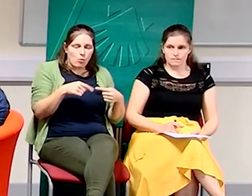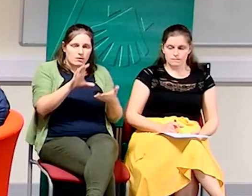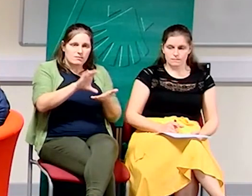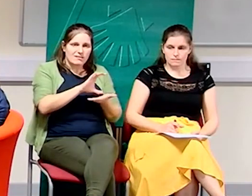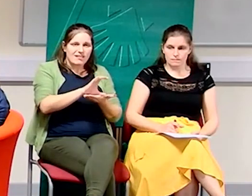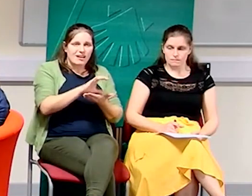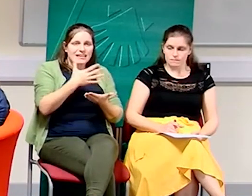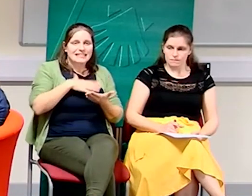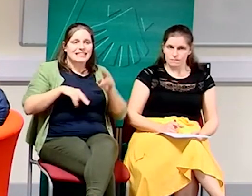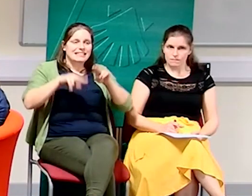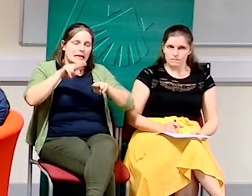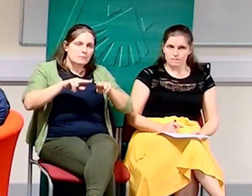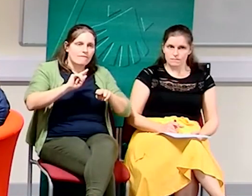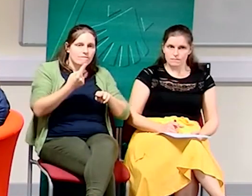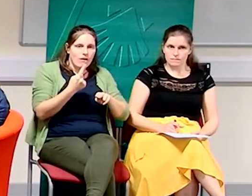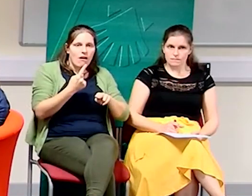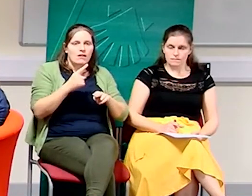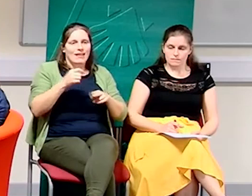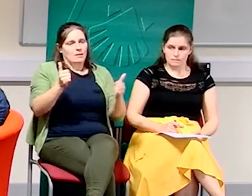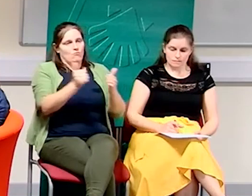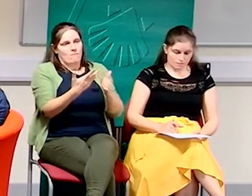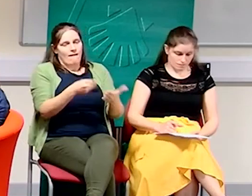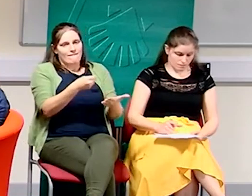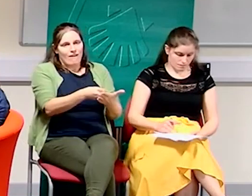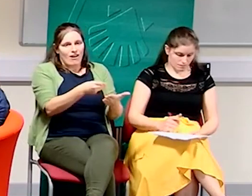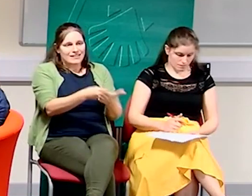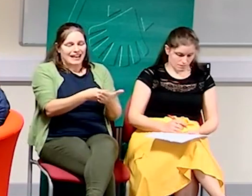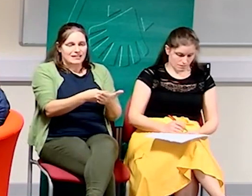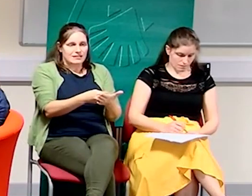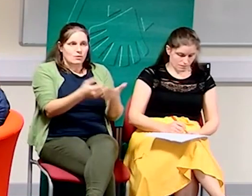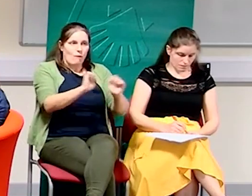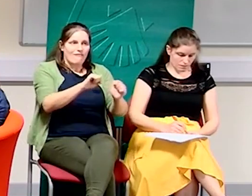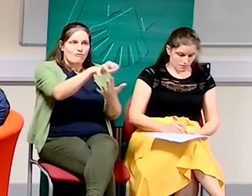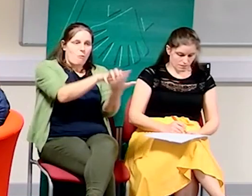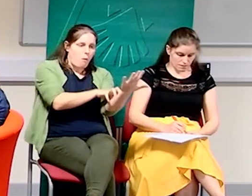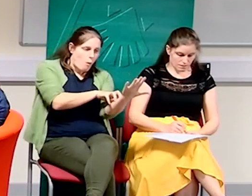approved by student finance you have to complete the assessment wait for the report um wait for